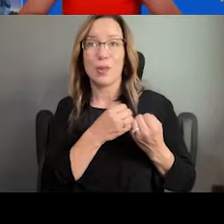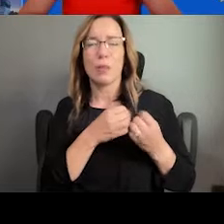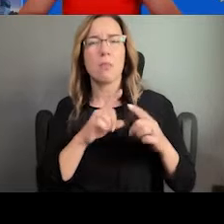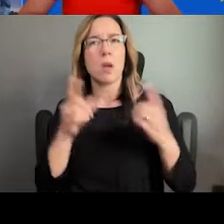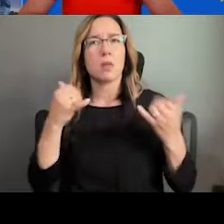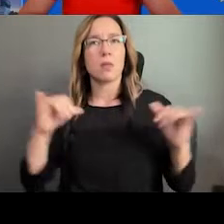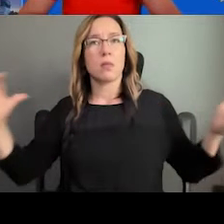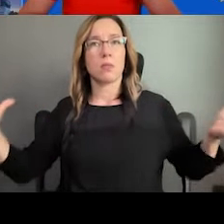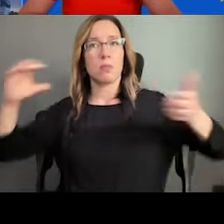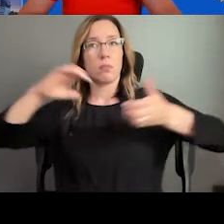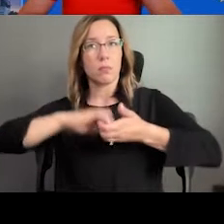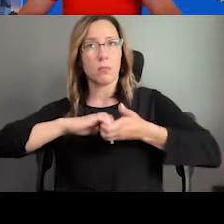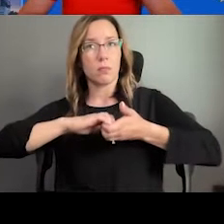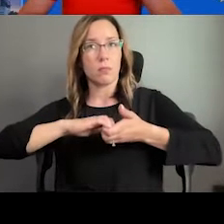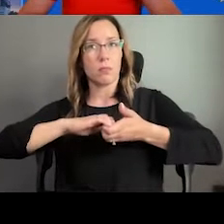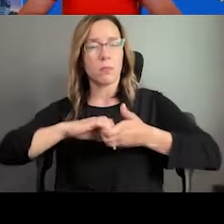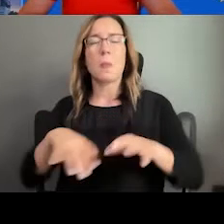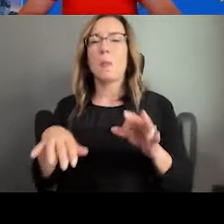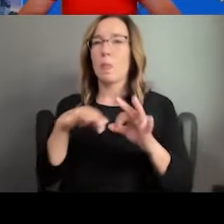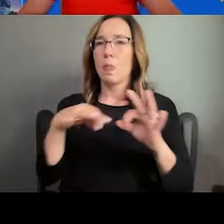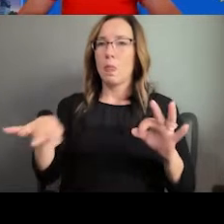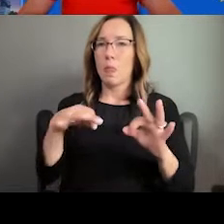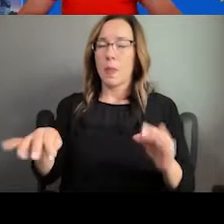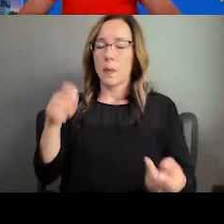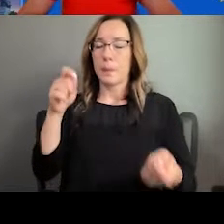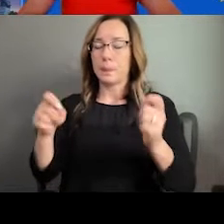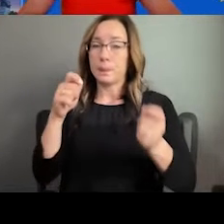The language was modified a few years ago to